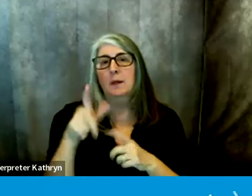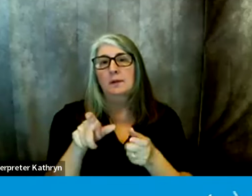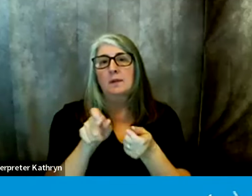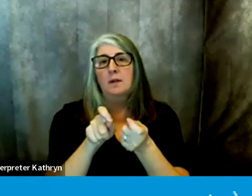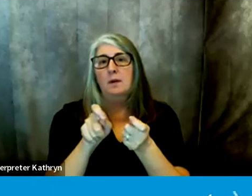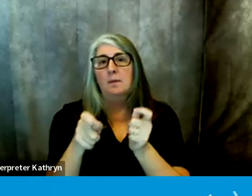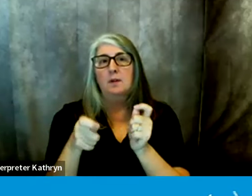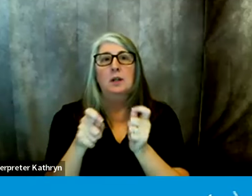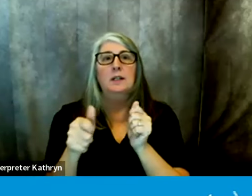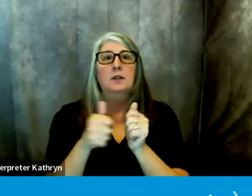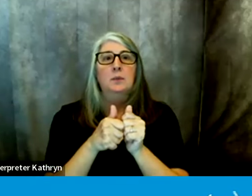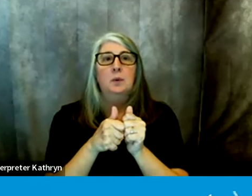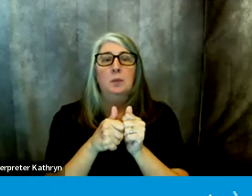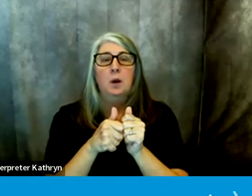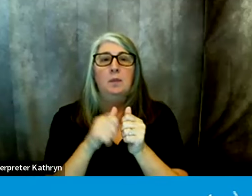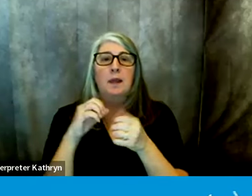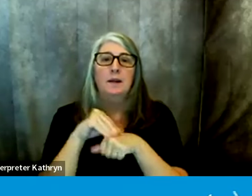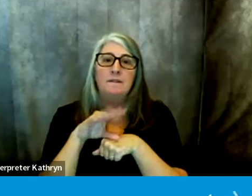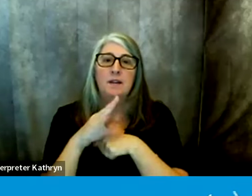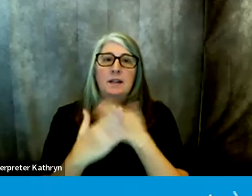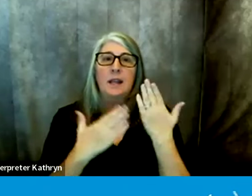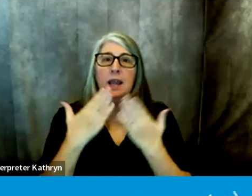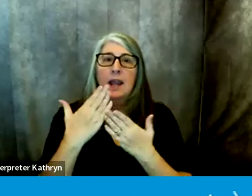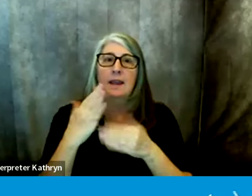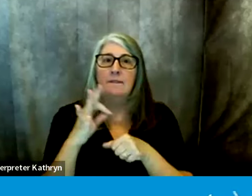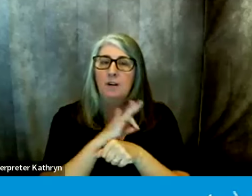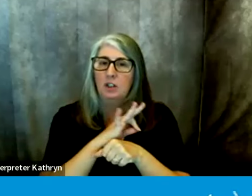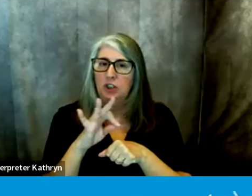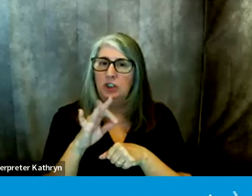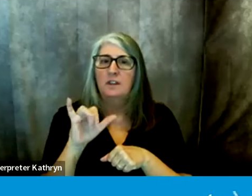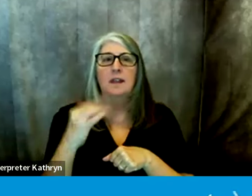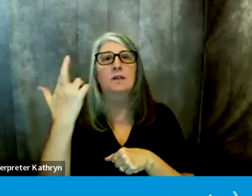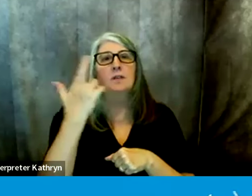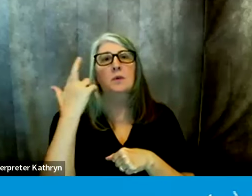this is one of the main reasons why folks get a suprapubic tube for management of the bladder,